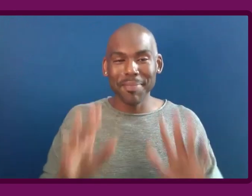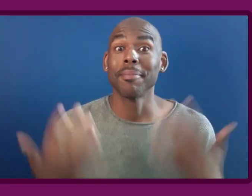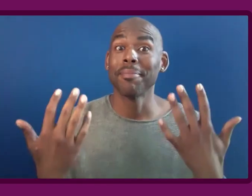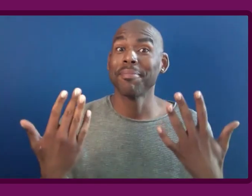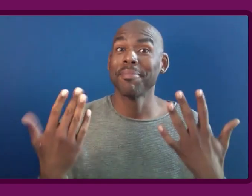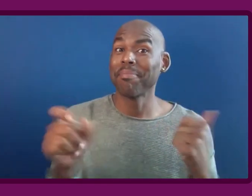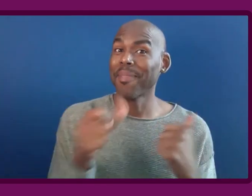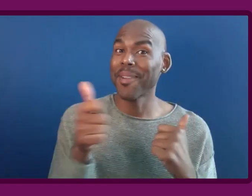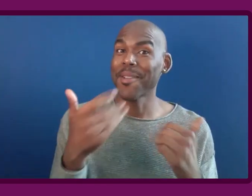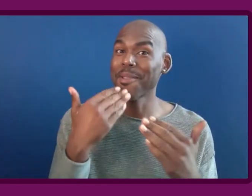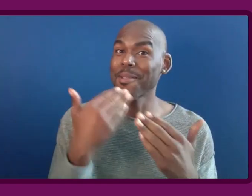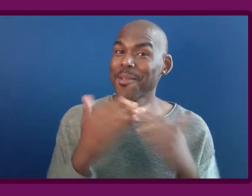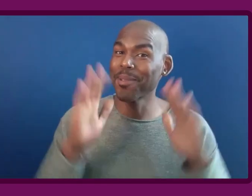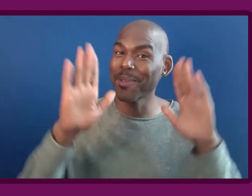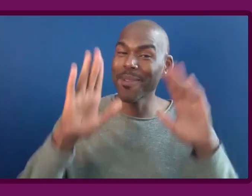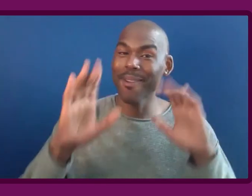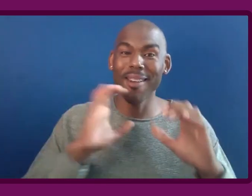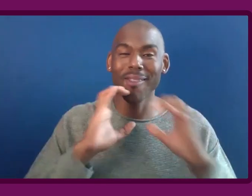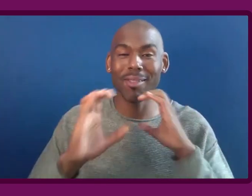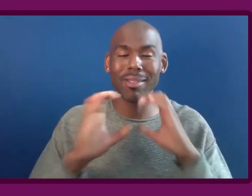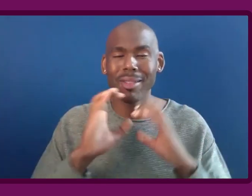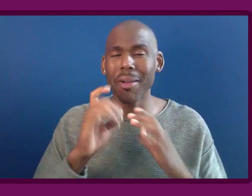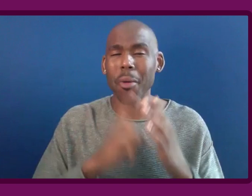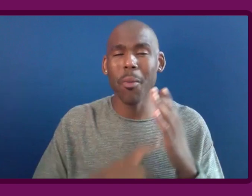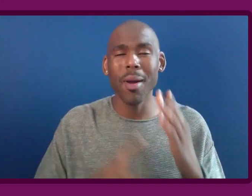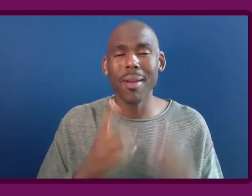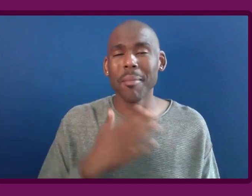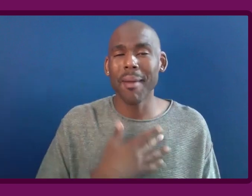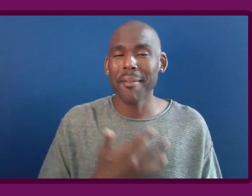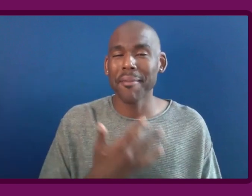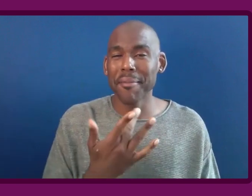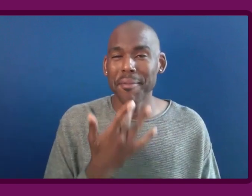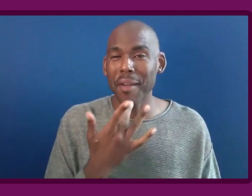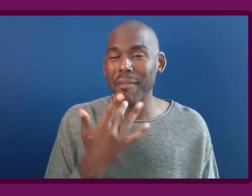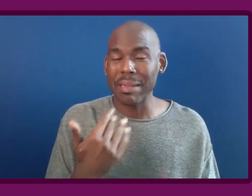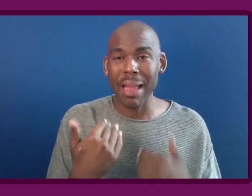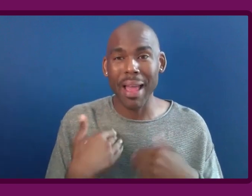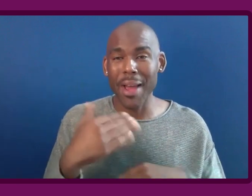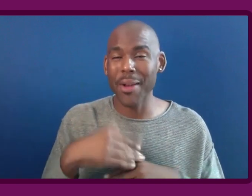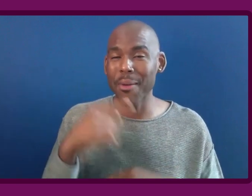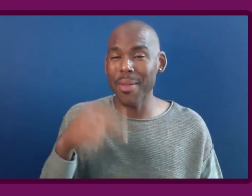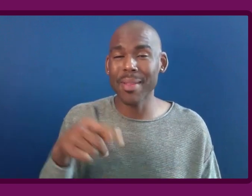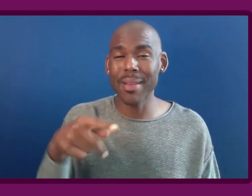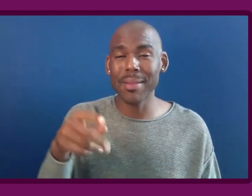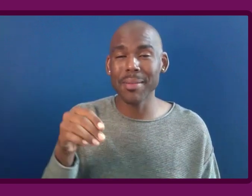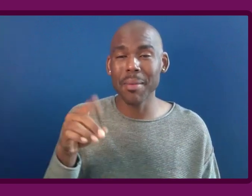Although all of our guests have been absolutely exceptional, but Maryangel really honed in on